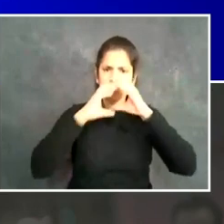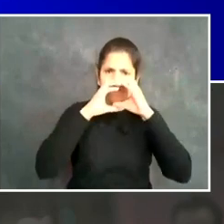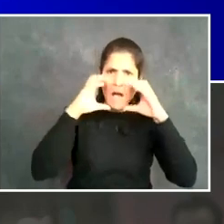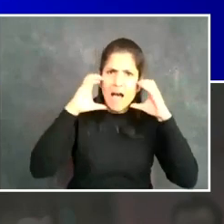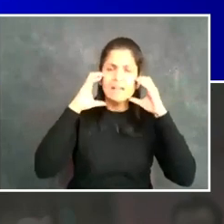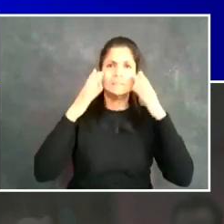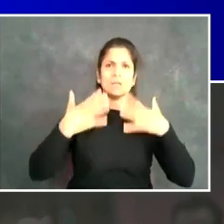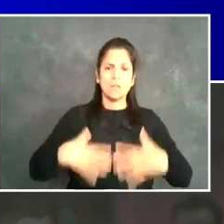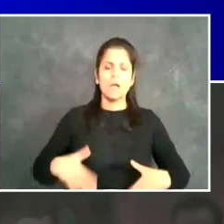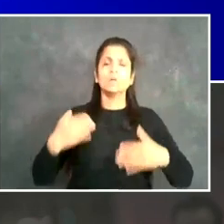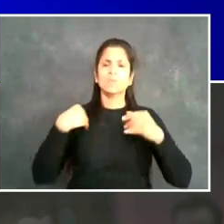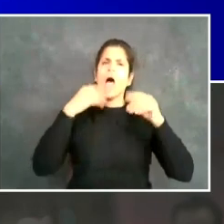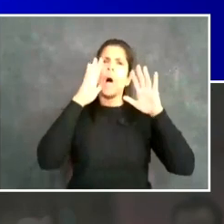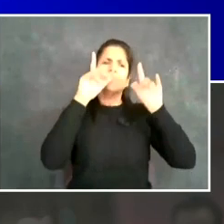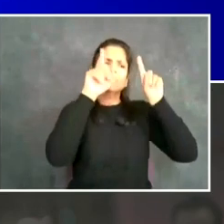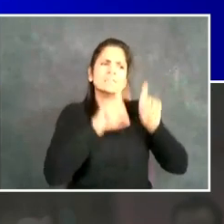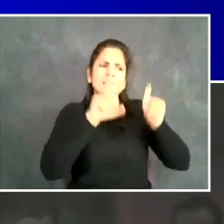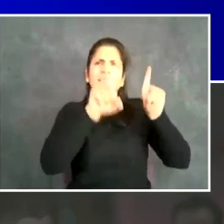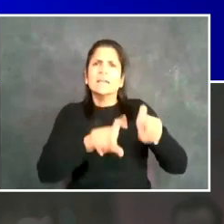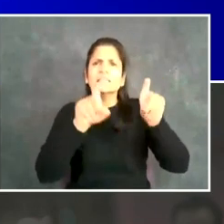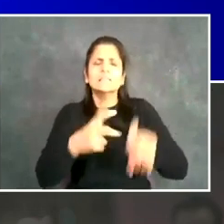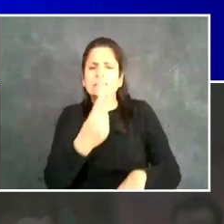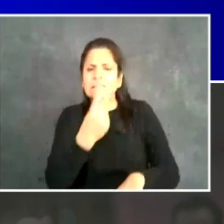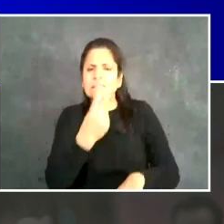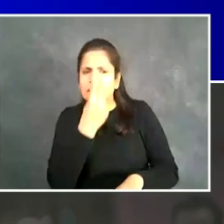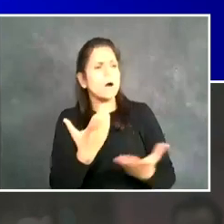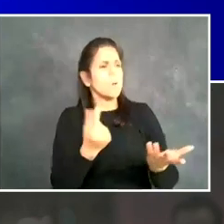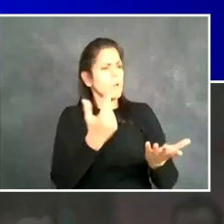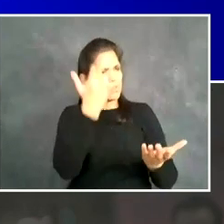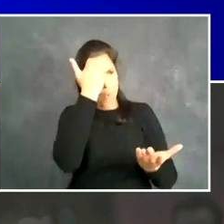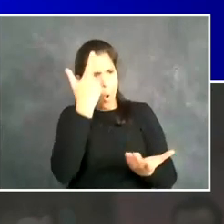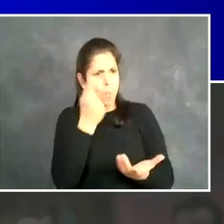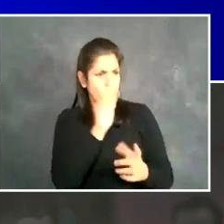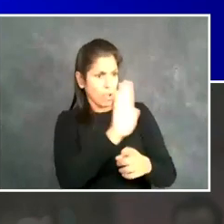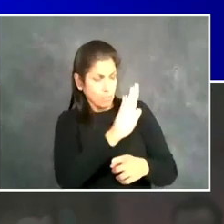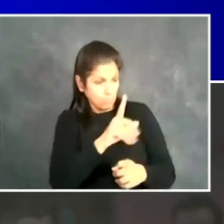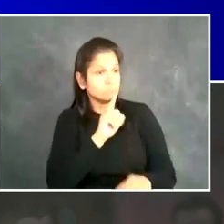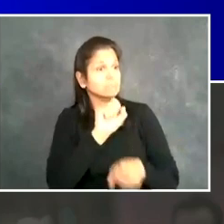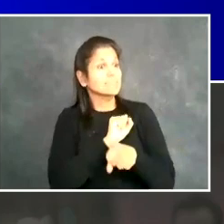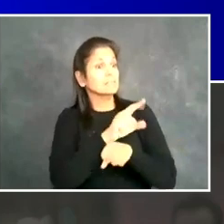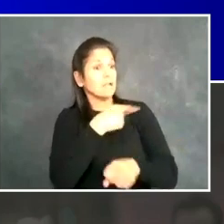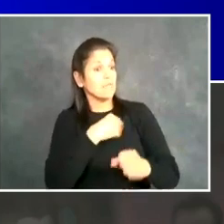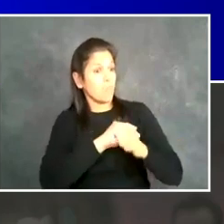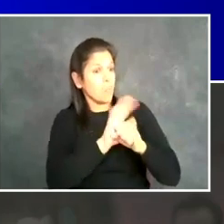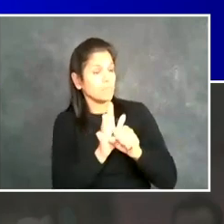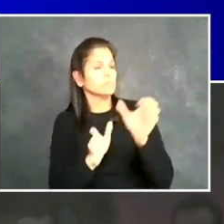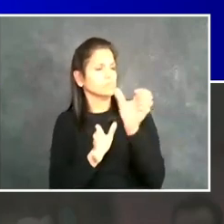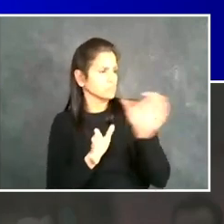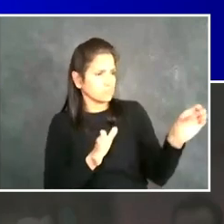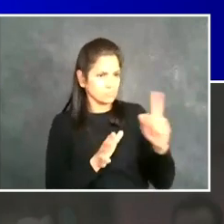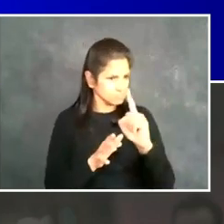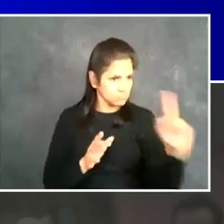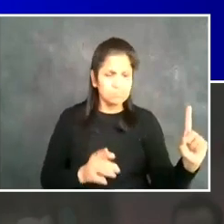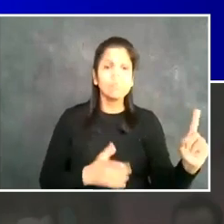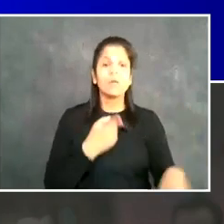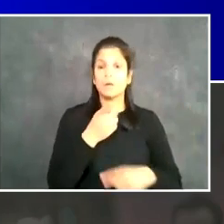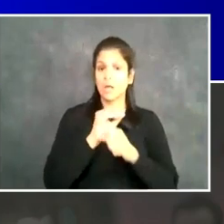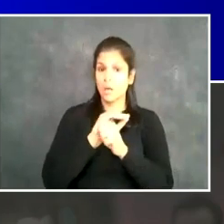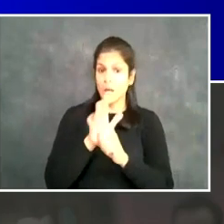BUT AGAIN, IT'S NOT A PERFECT TEST, BUT IT DOES GIVE REAL INFORMATION. IT IS HELPFUL.